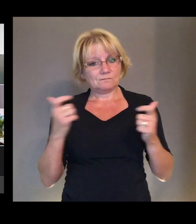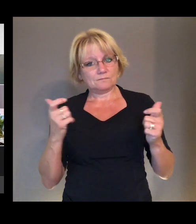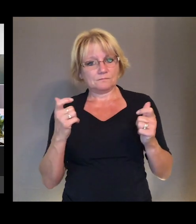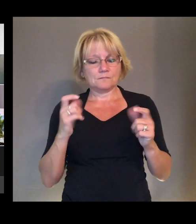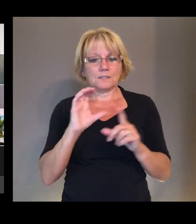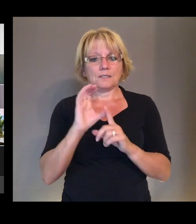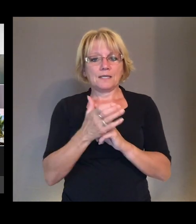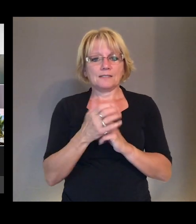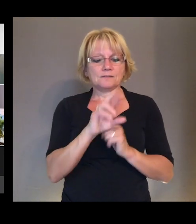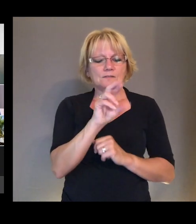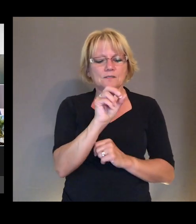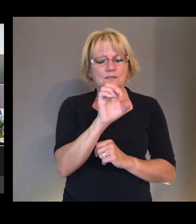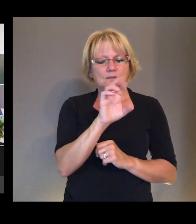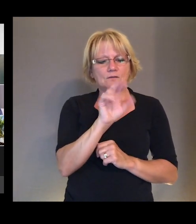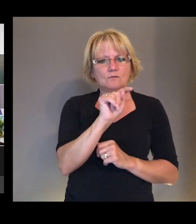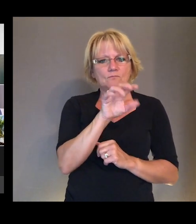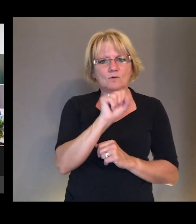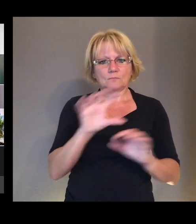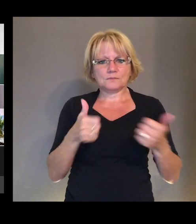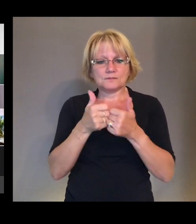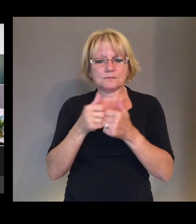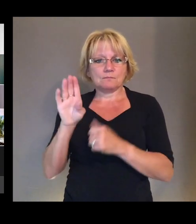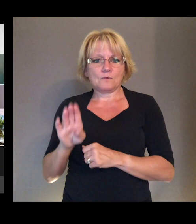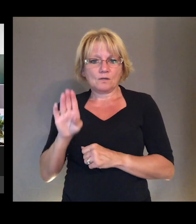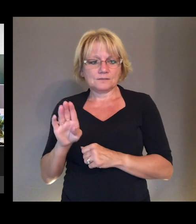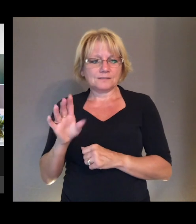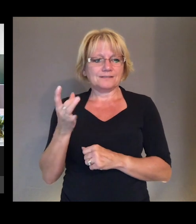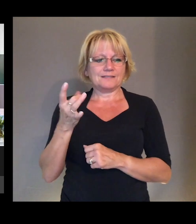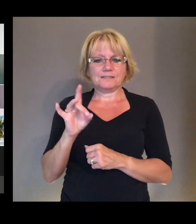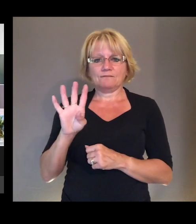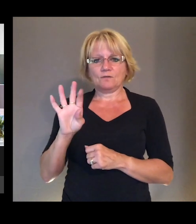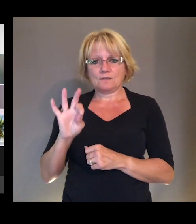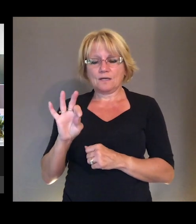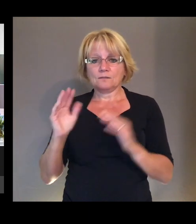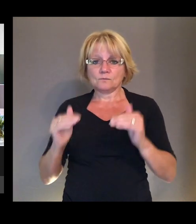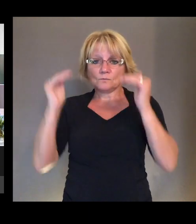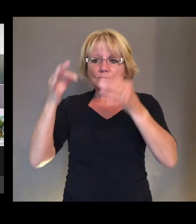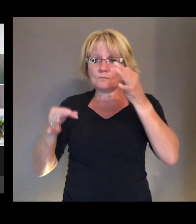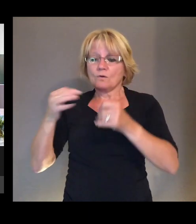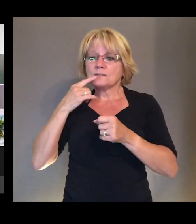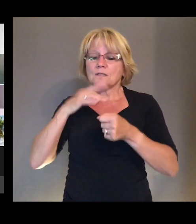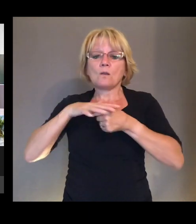One of the major cases that we understand here is Roberts vs the City of Boston in 1849, where the Mass Supreme Court ruled that,